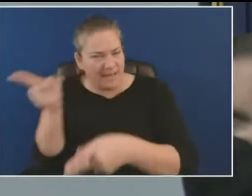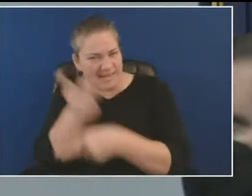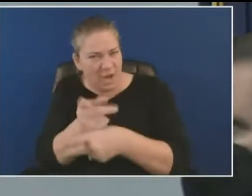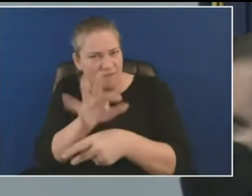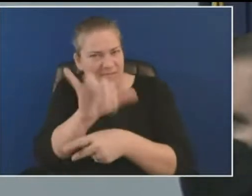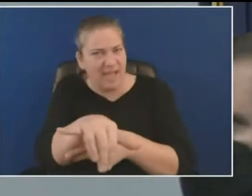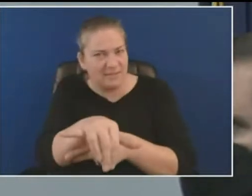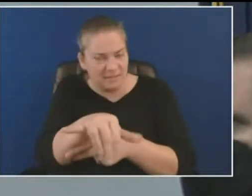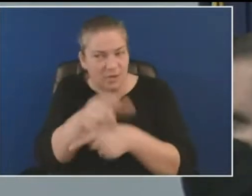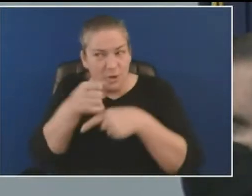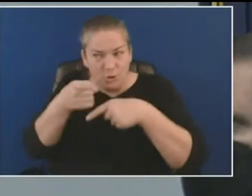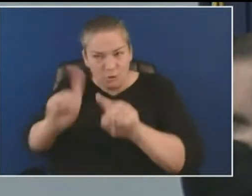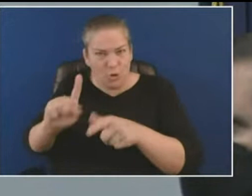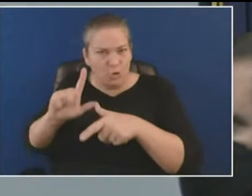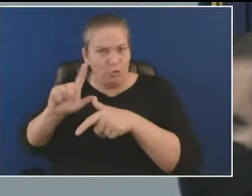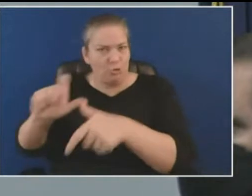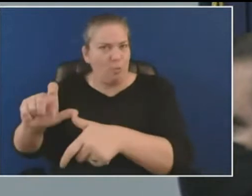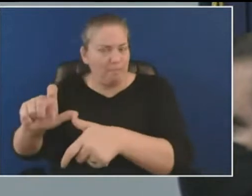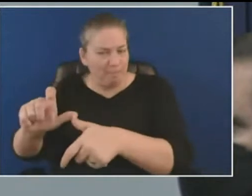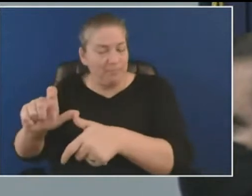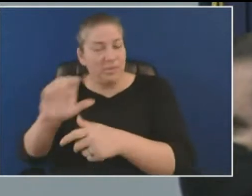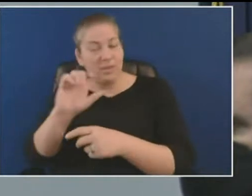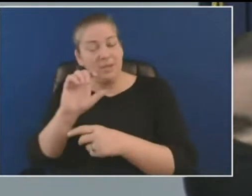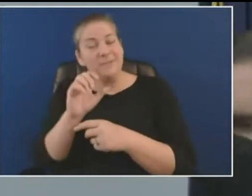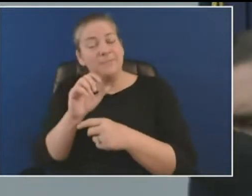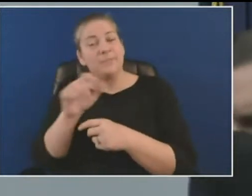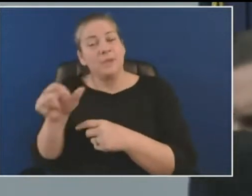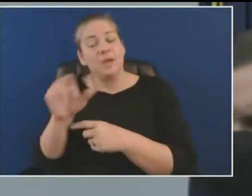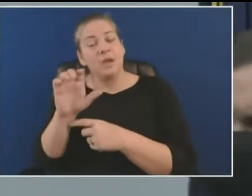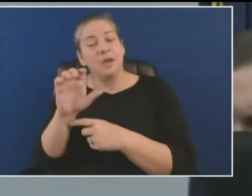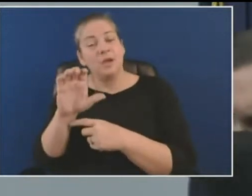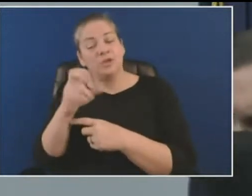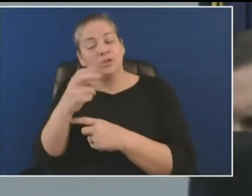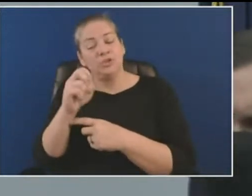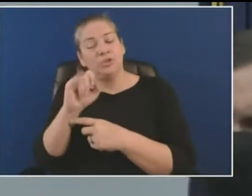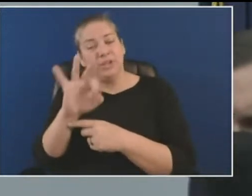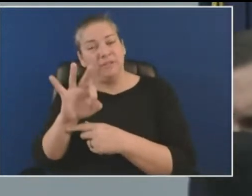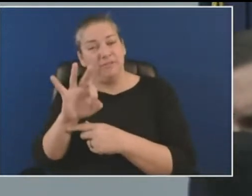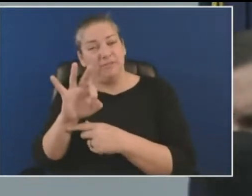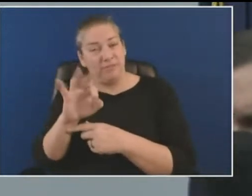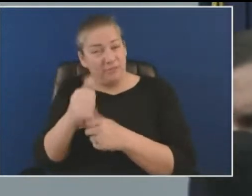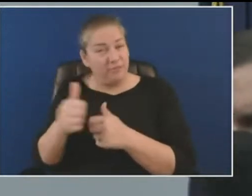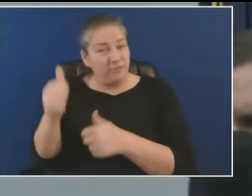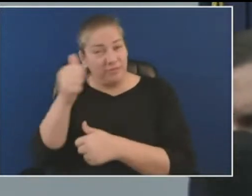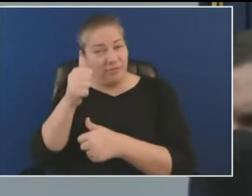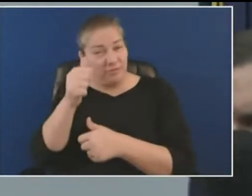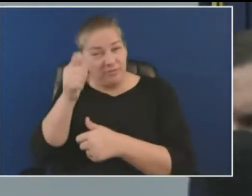there right now doing search recovery, so we need to continue searching covering what we have these critical